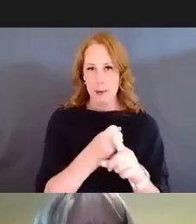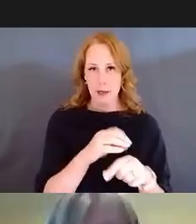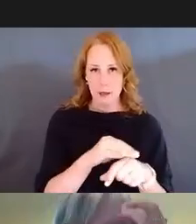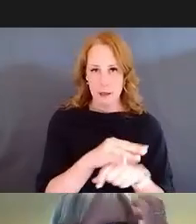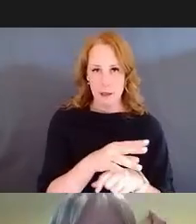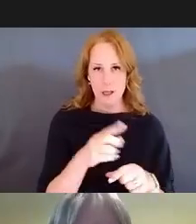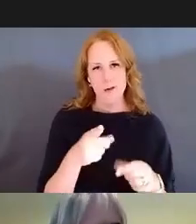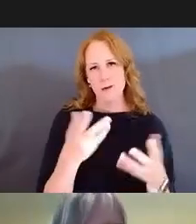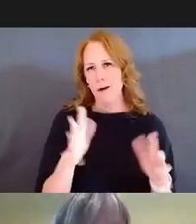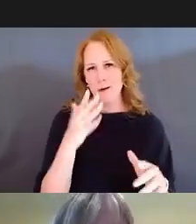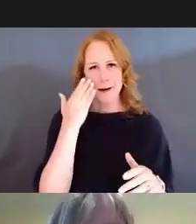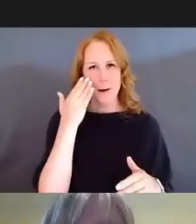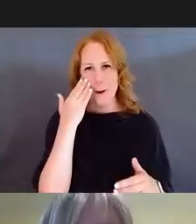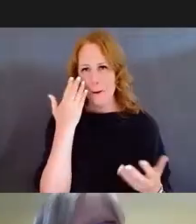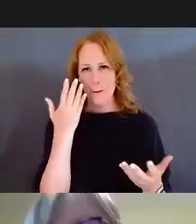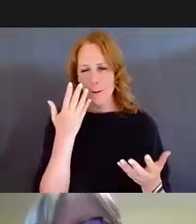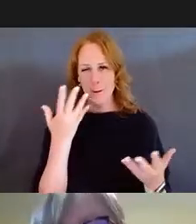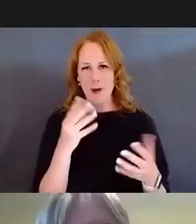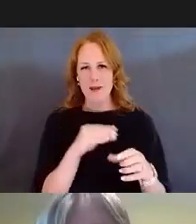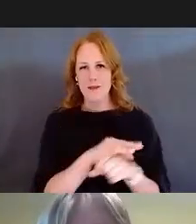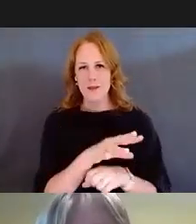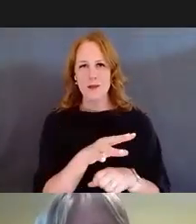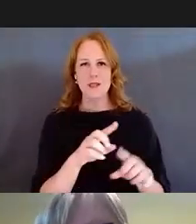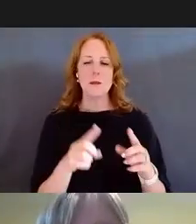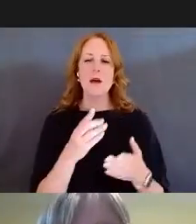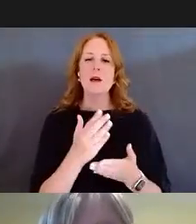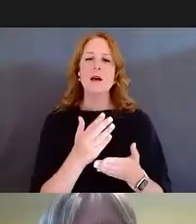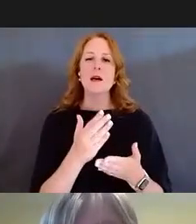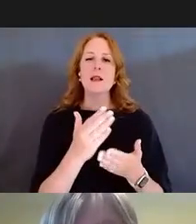what the program impacts are, but really some of the lessons that we've learned along the way with